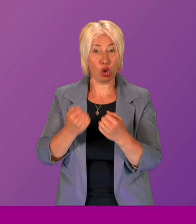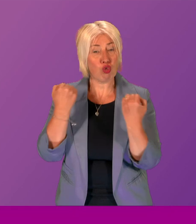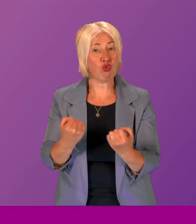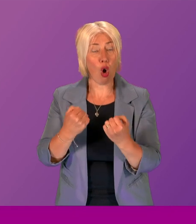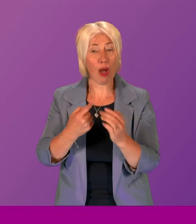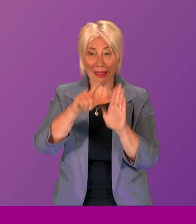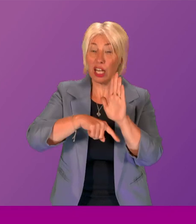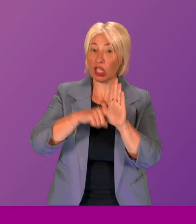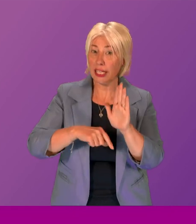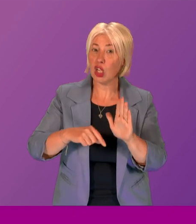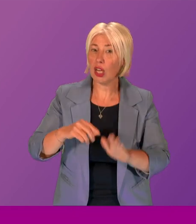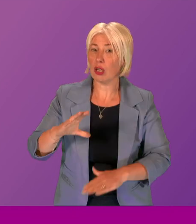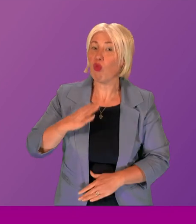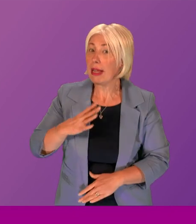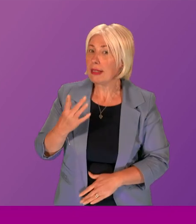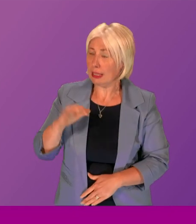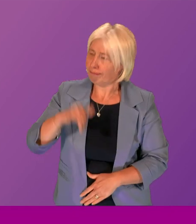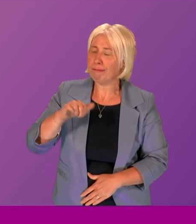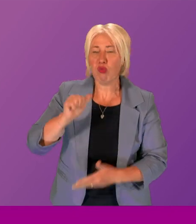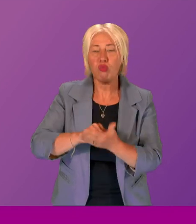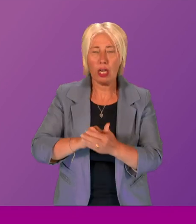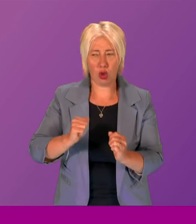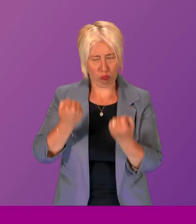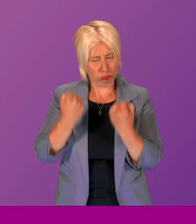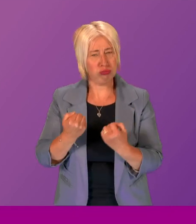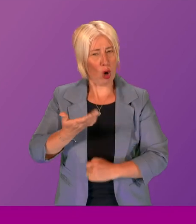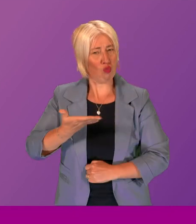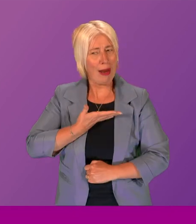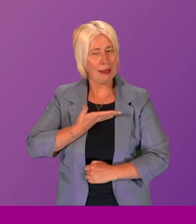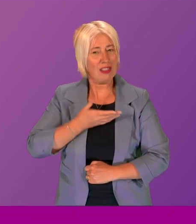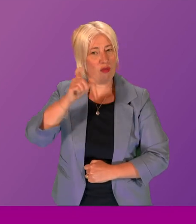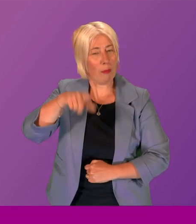Scotland already has the strongest rights in the United Kingdom for people who are homeless,